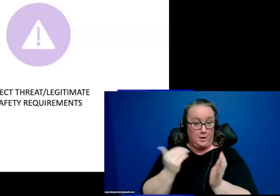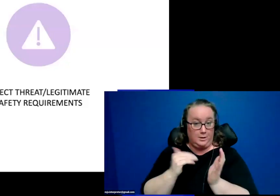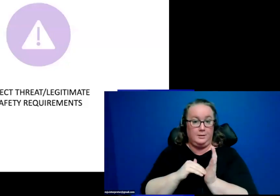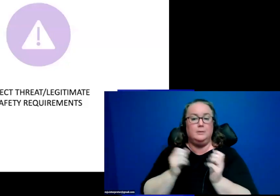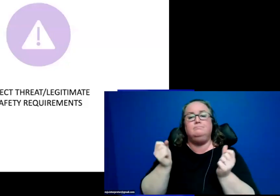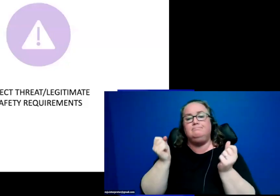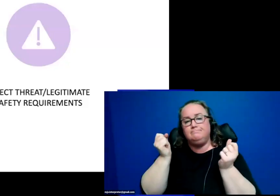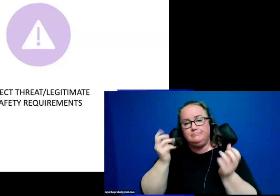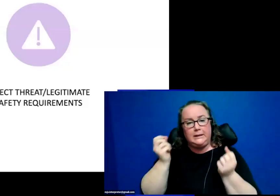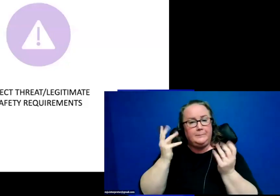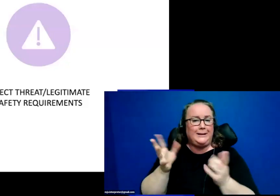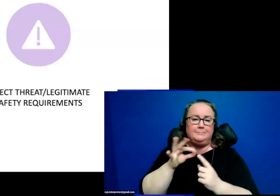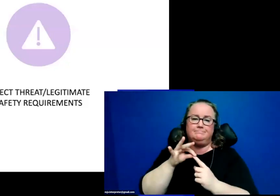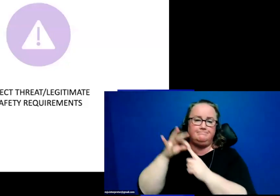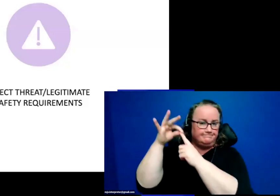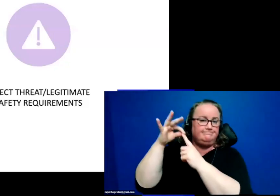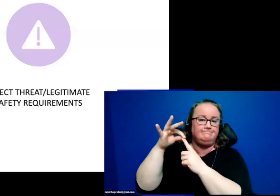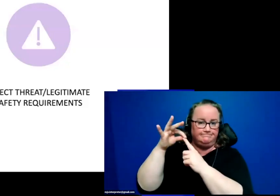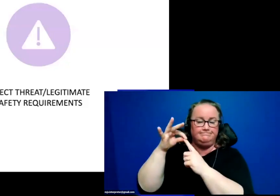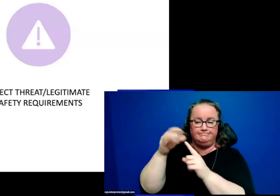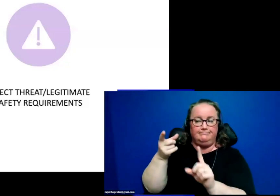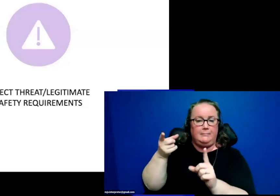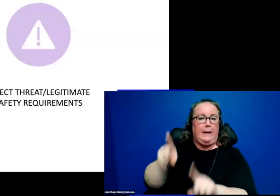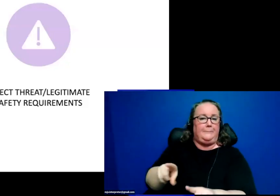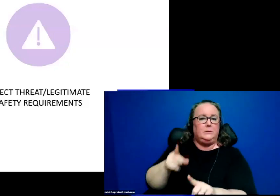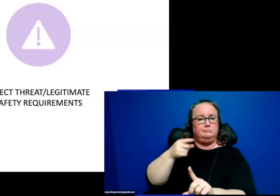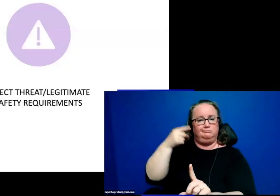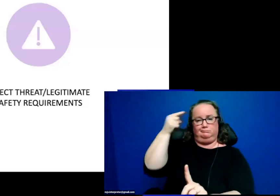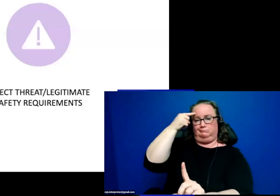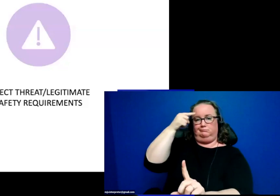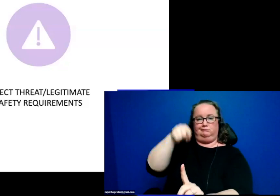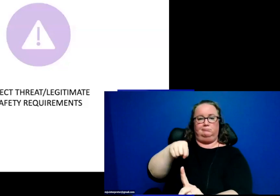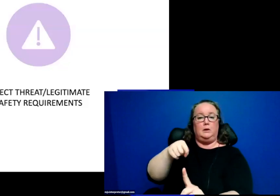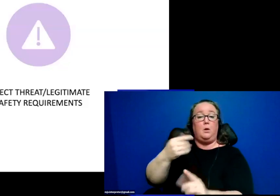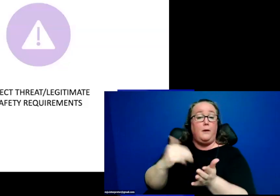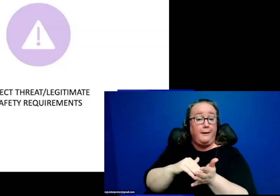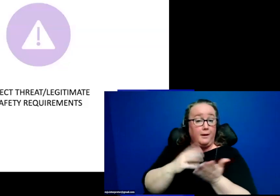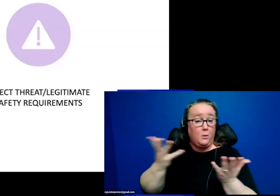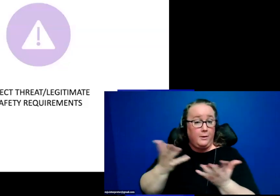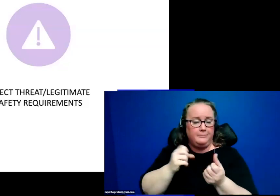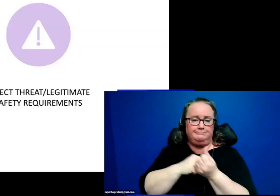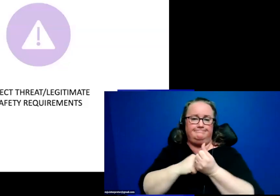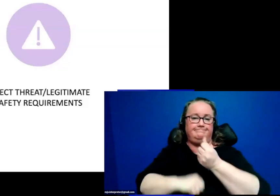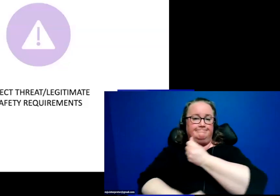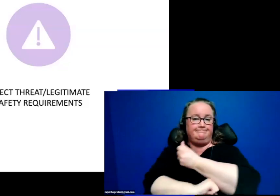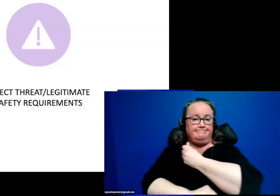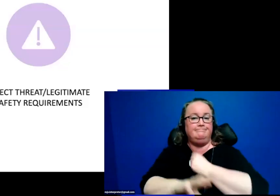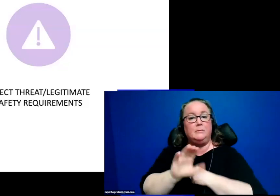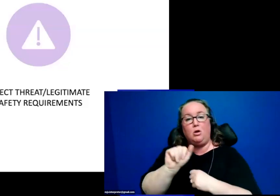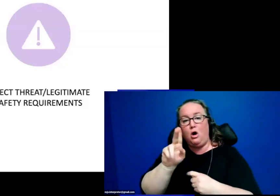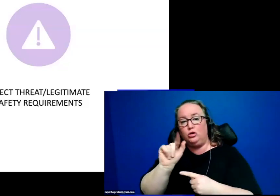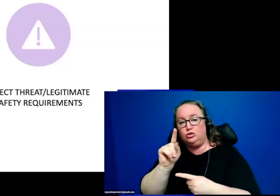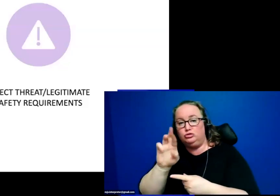or exceptions that need to be considered. The first is fundamental alteration. That means that an agency can say,